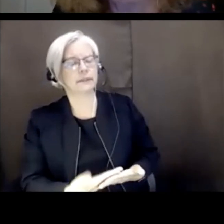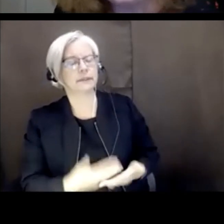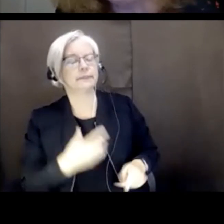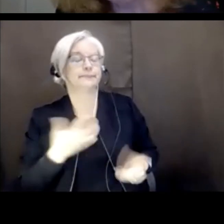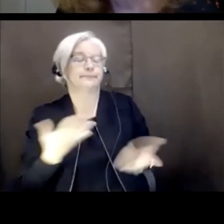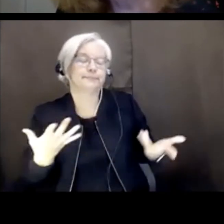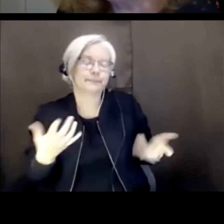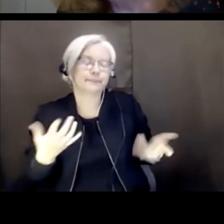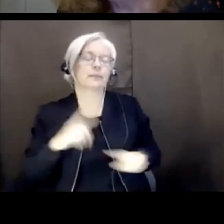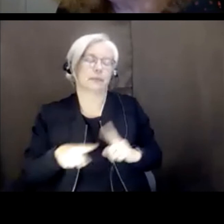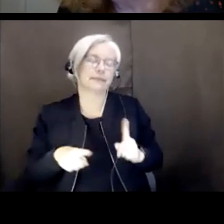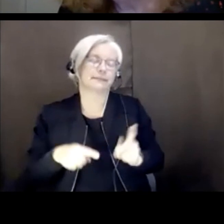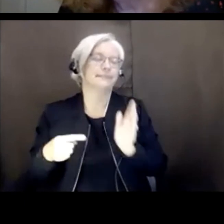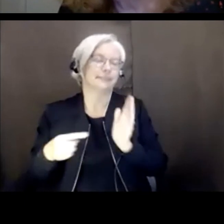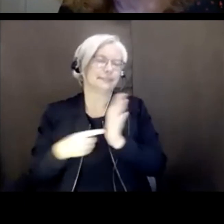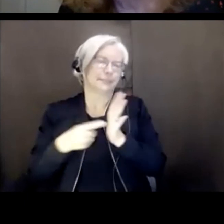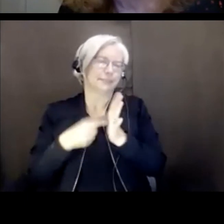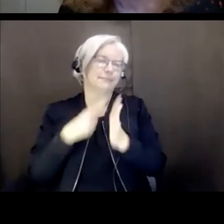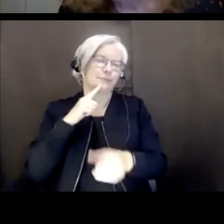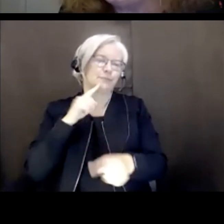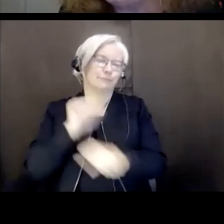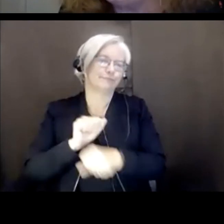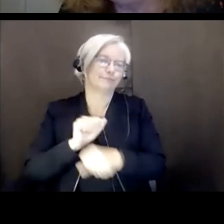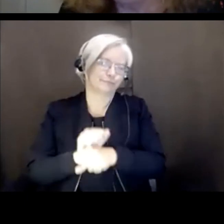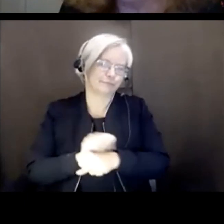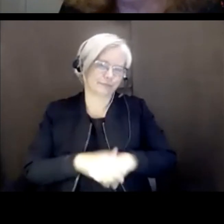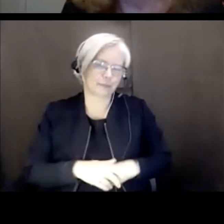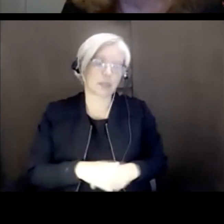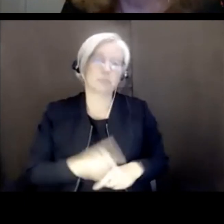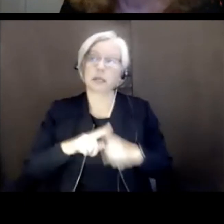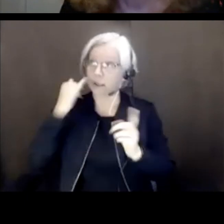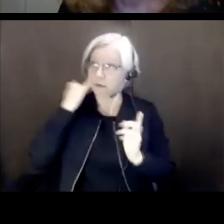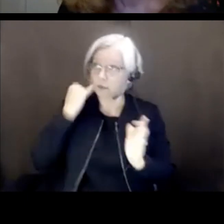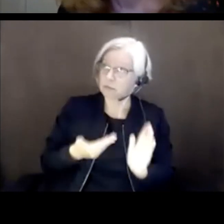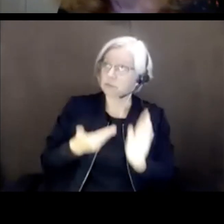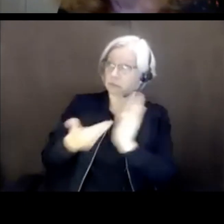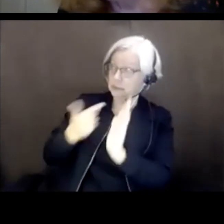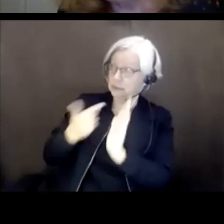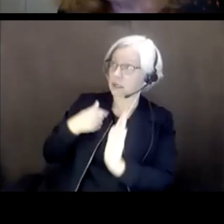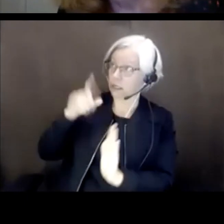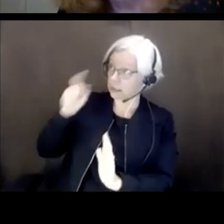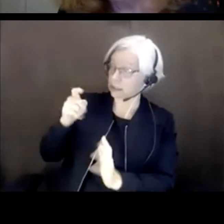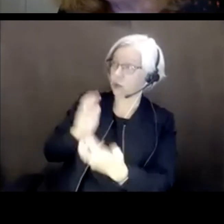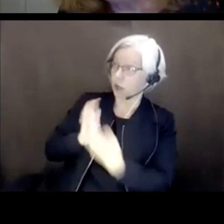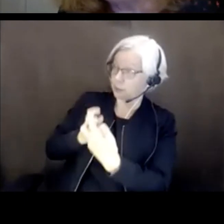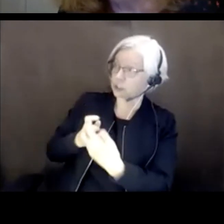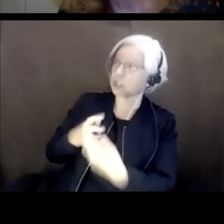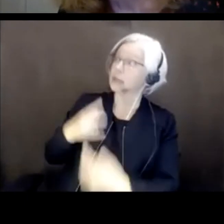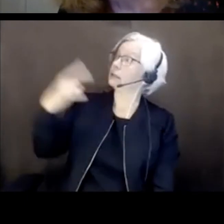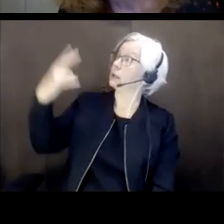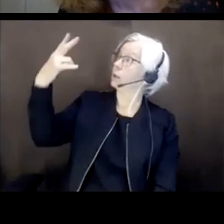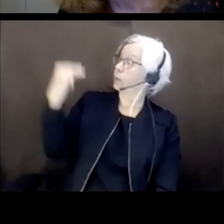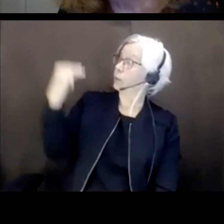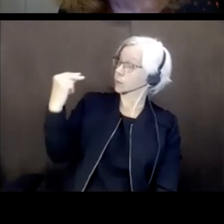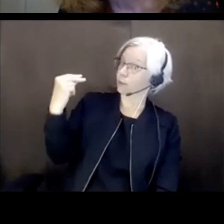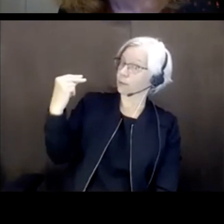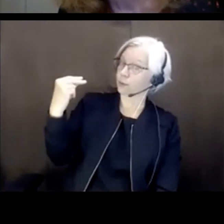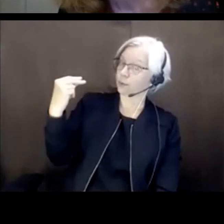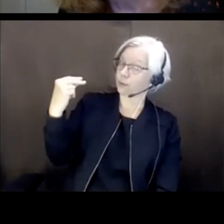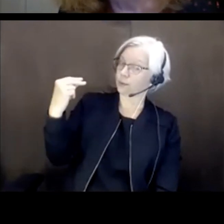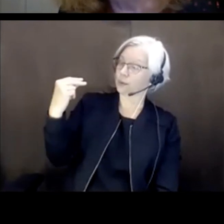SO THE ONLY TIME THEY CAN SAY NO TO THOSE NEEDS IS IF IT WOULD CAUSE THE EMPLOYER UNDUE HARDSHIP.